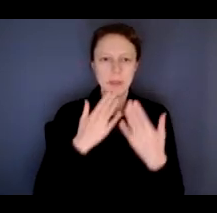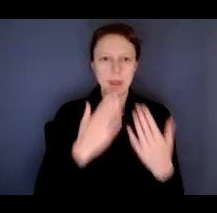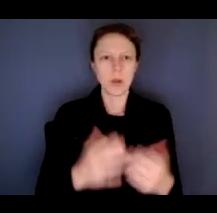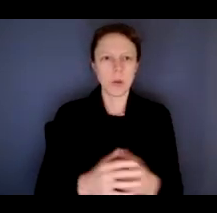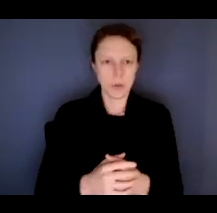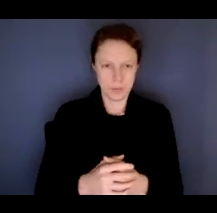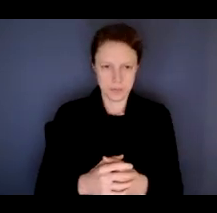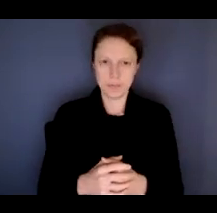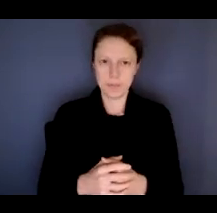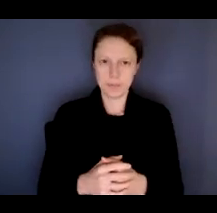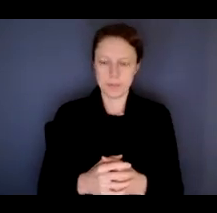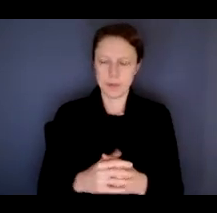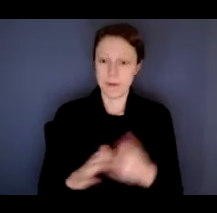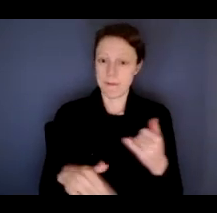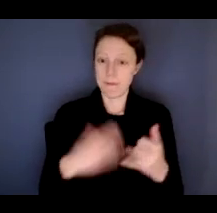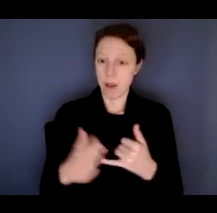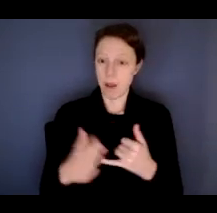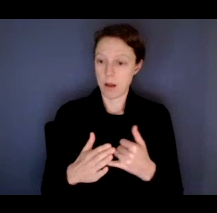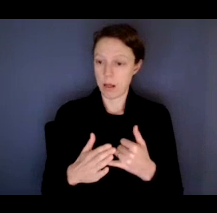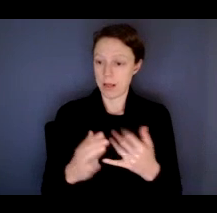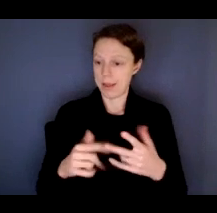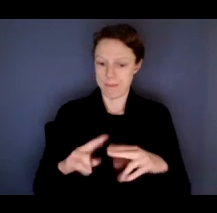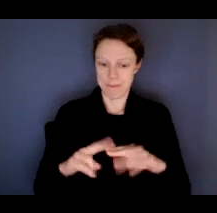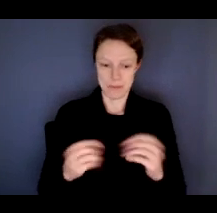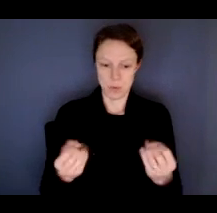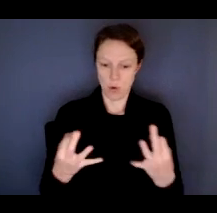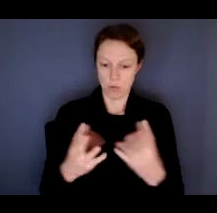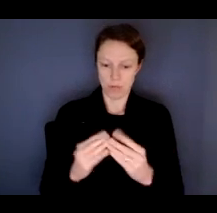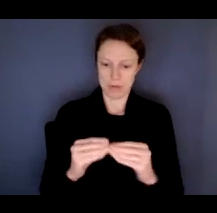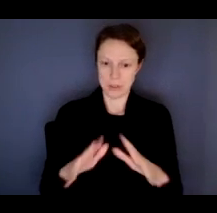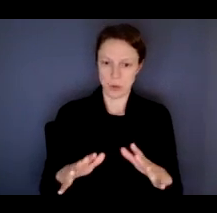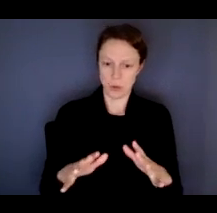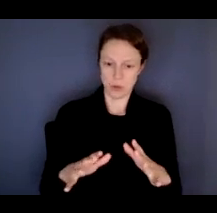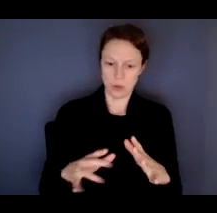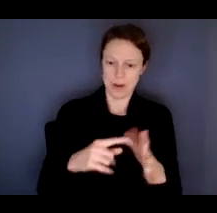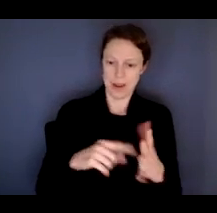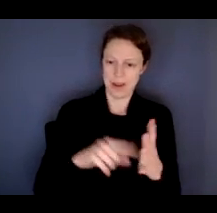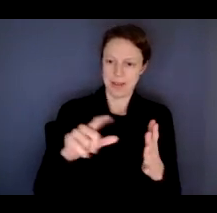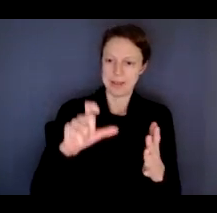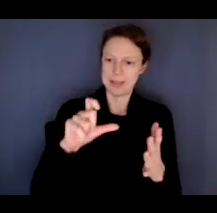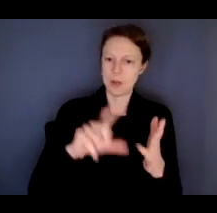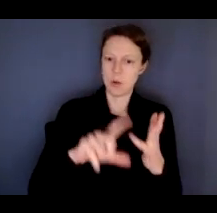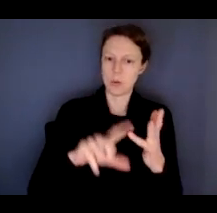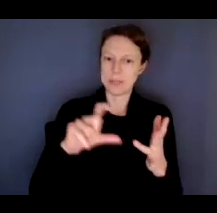I'll touch on is if there's no resolution at that court-ordered conferencing stage that the matter